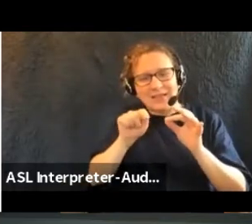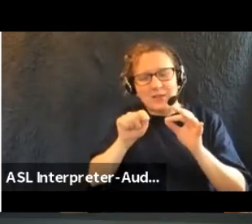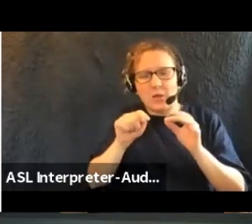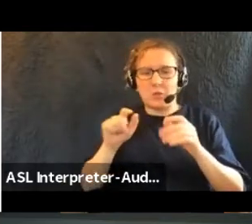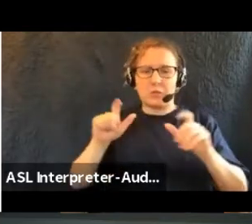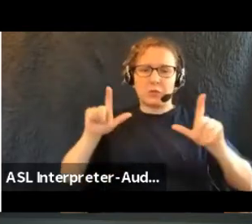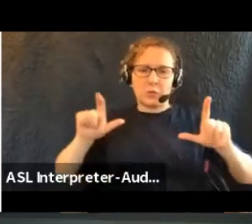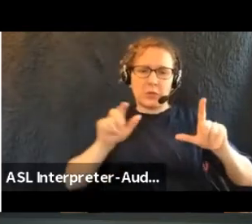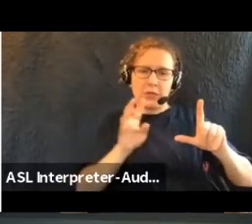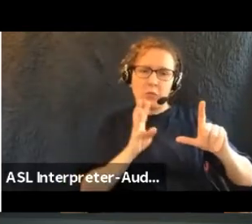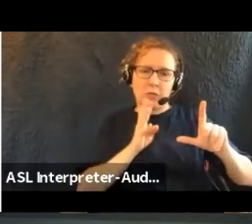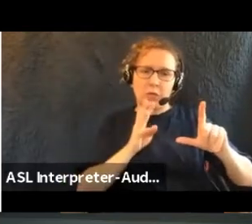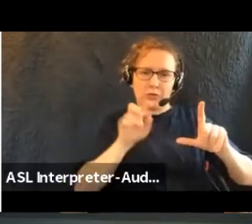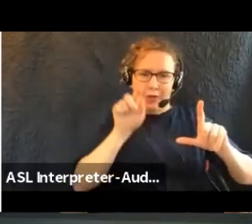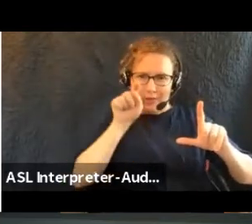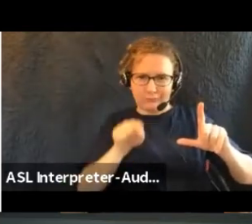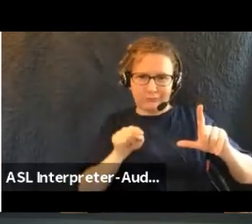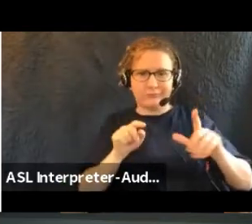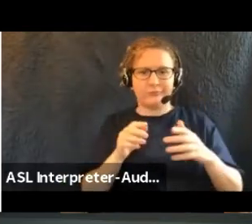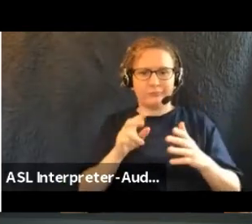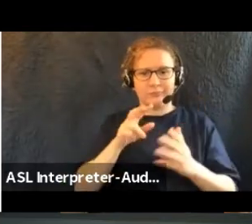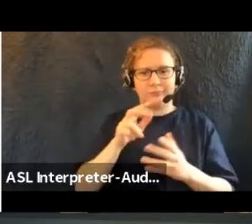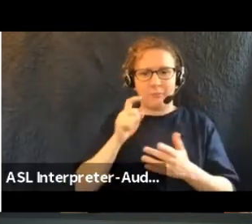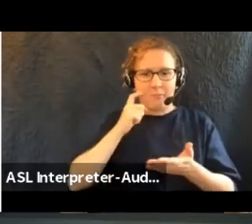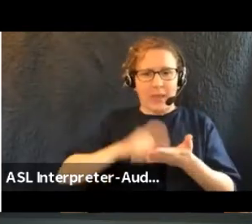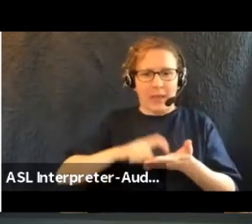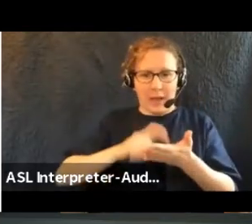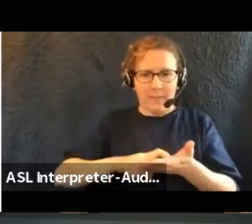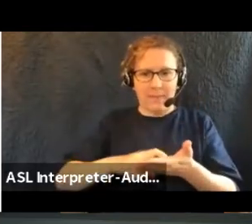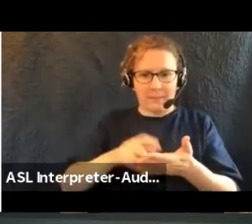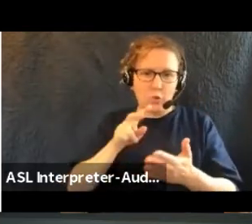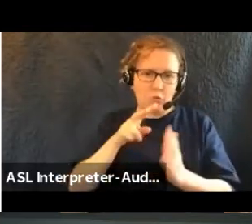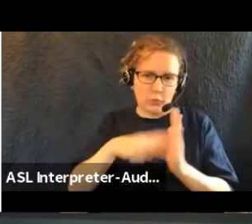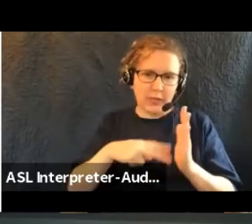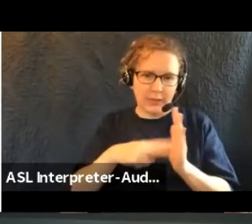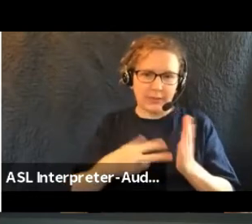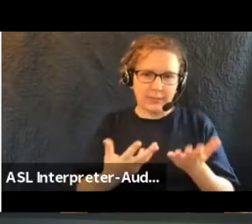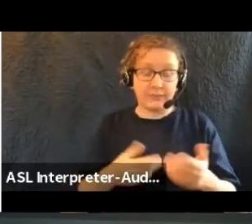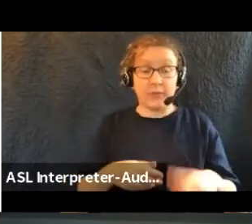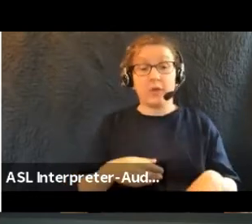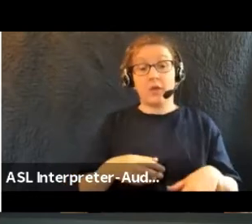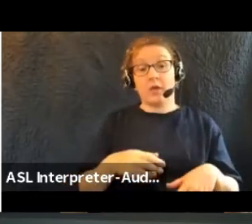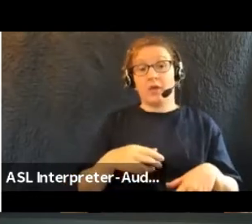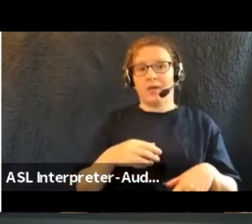on slides so that you can address them as it comes up because some content is really